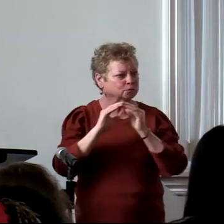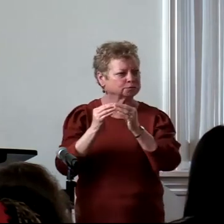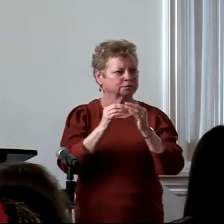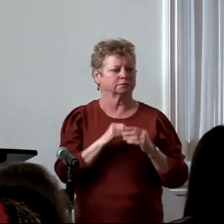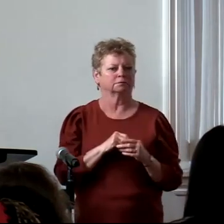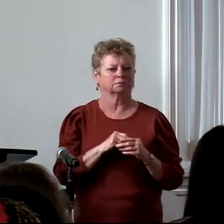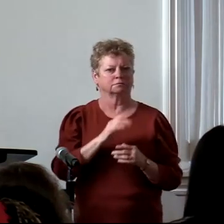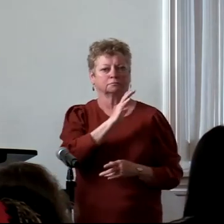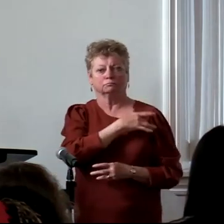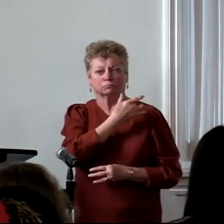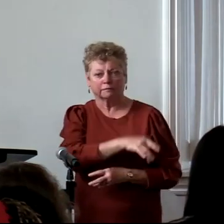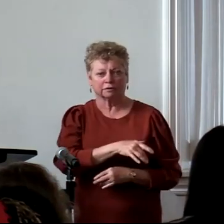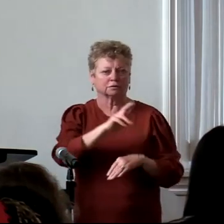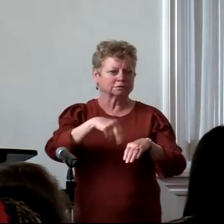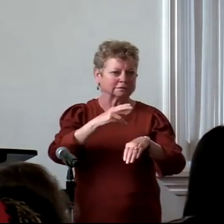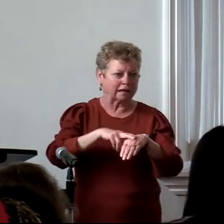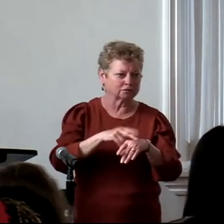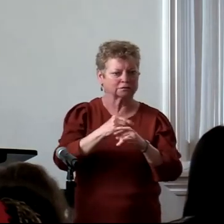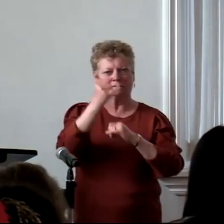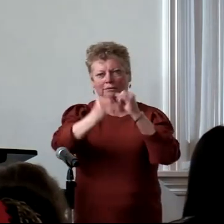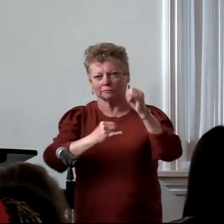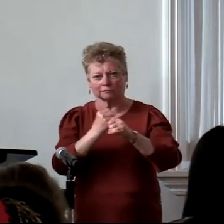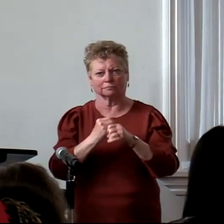provincially, nationally, and internationally.